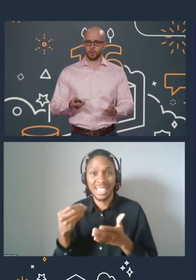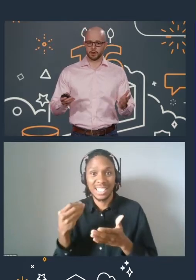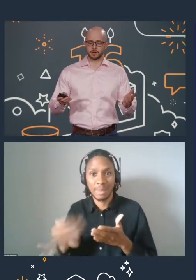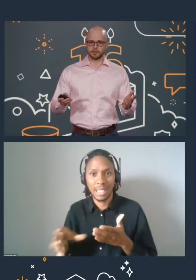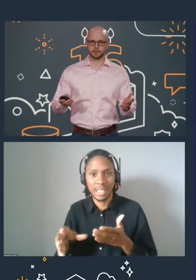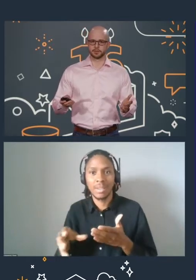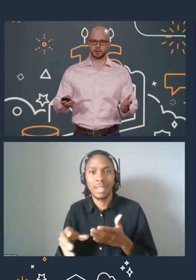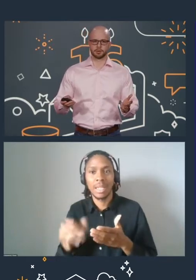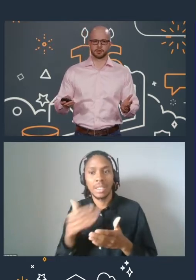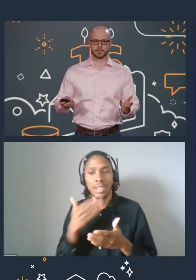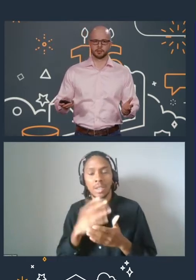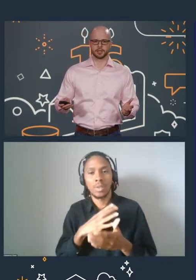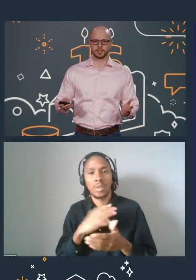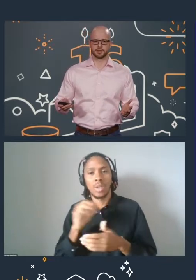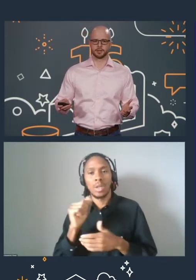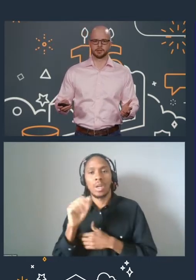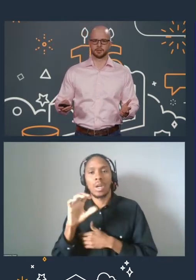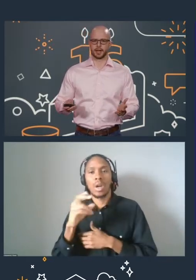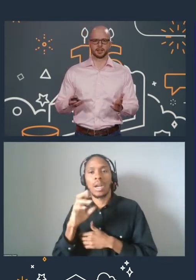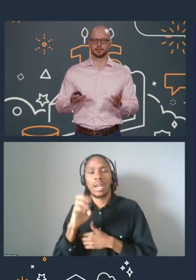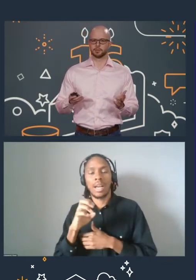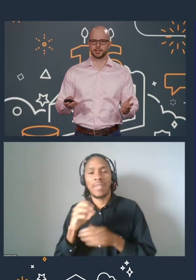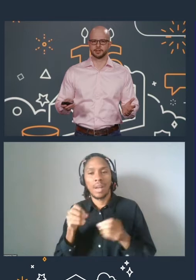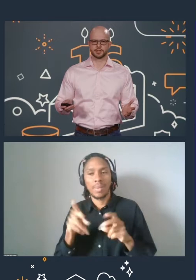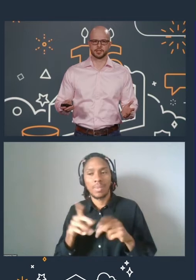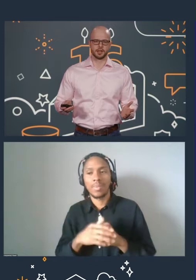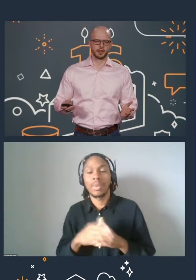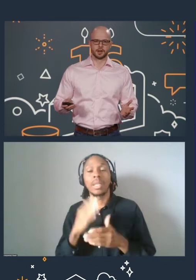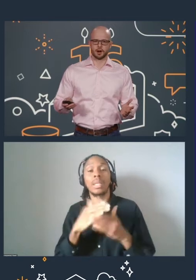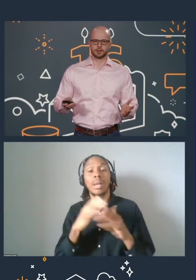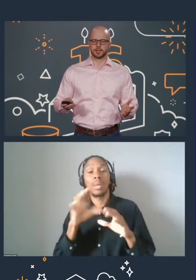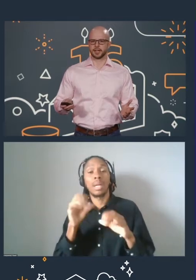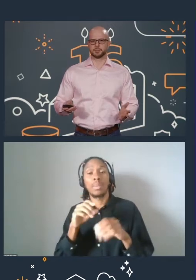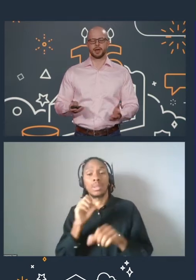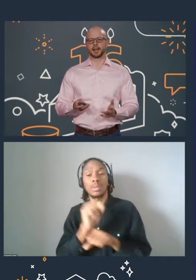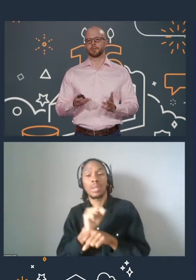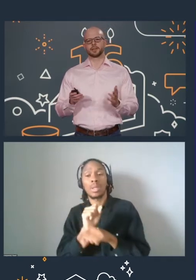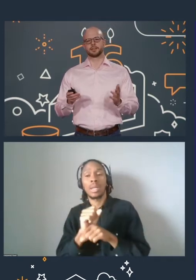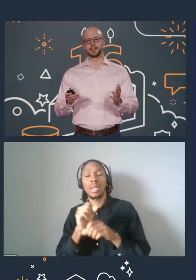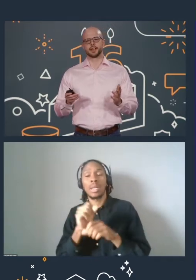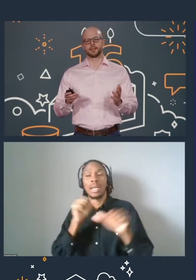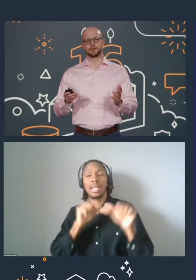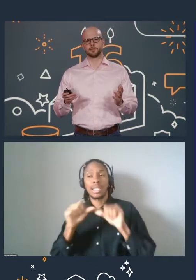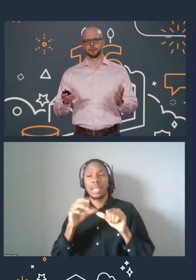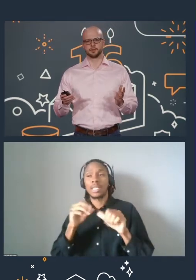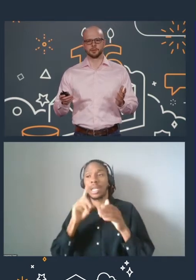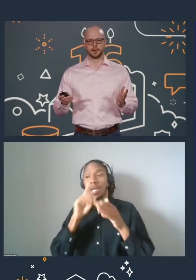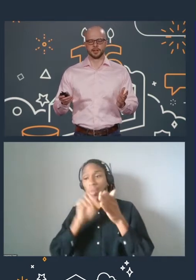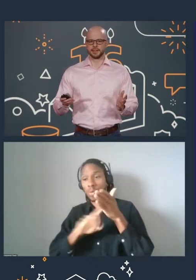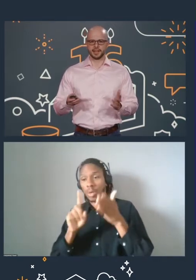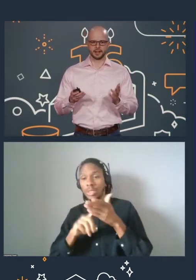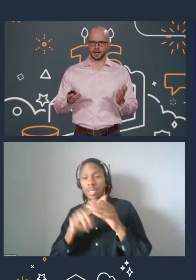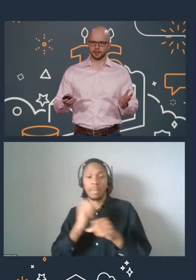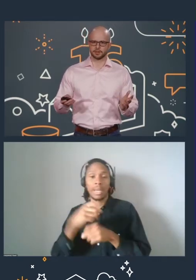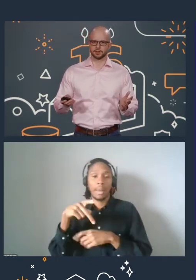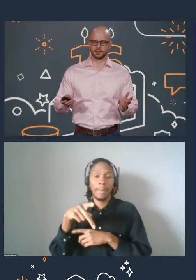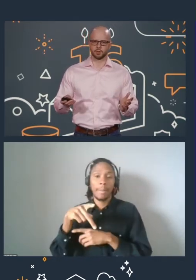Or for example, companies in science and research are creating petabytes of data to do data analysis,